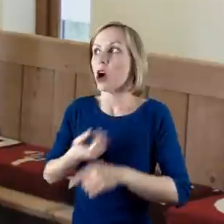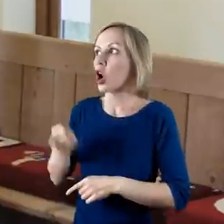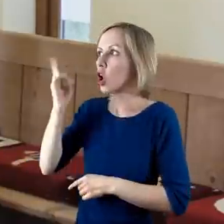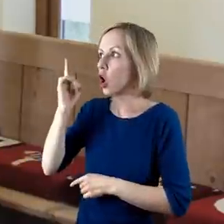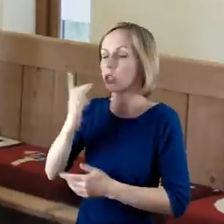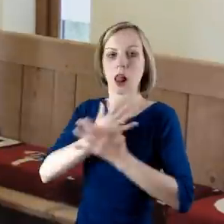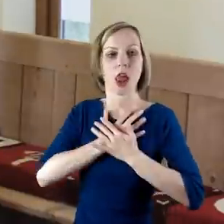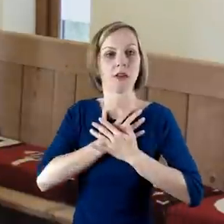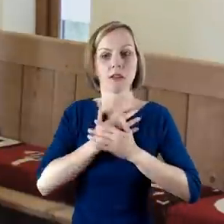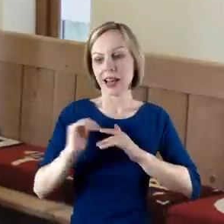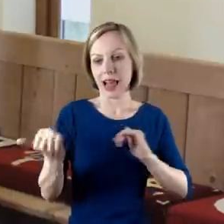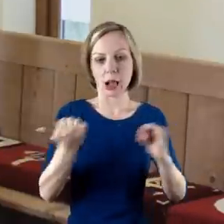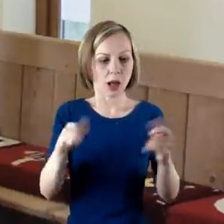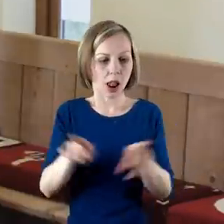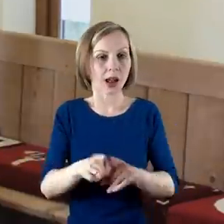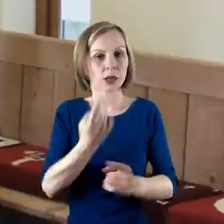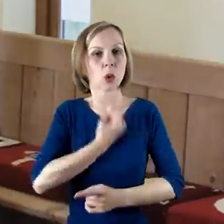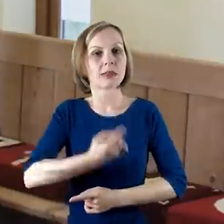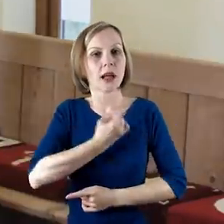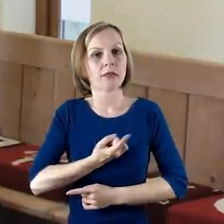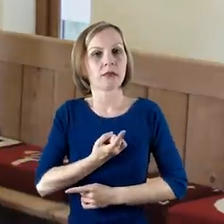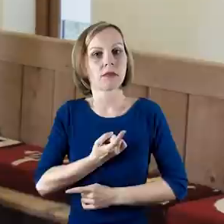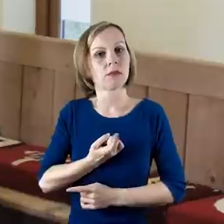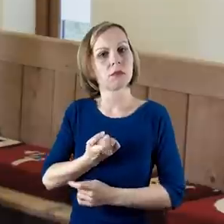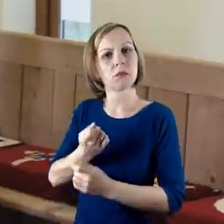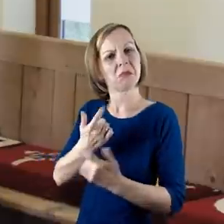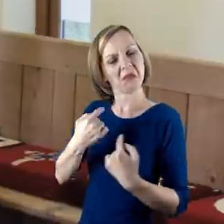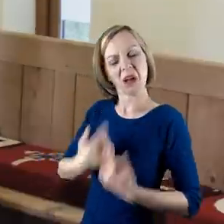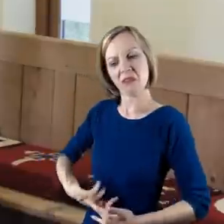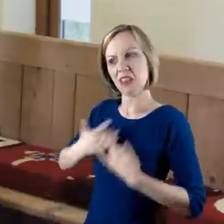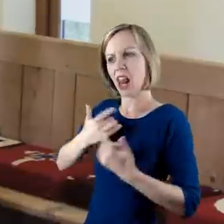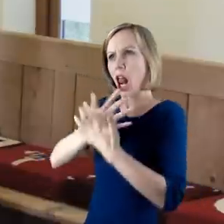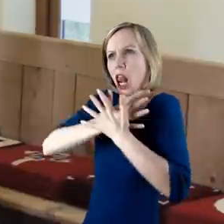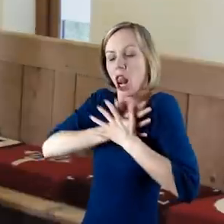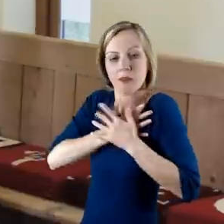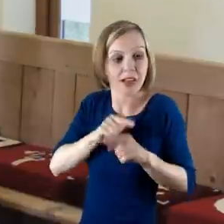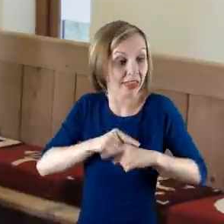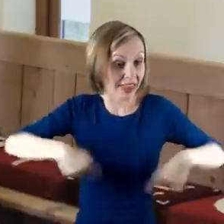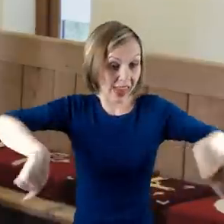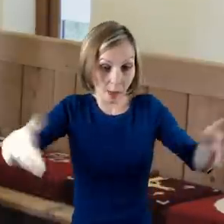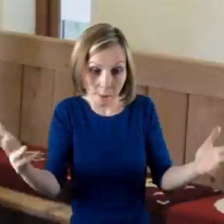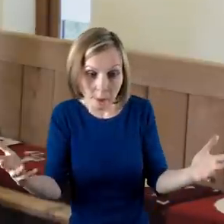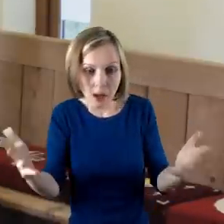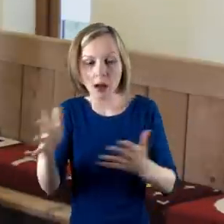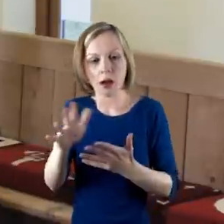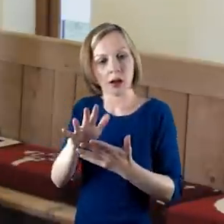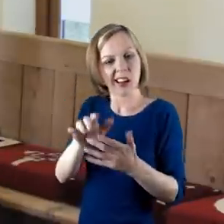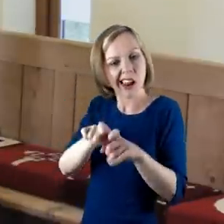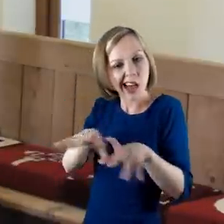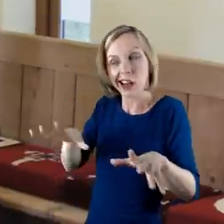For me, loving then becomes reconnecting with God and all things made by God including the planet.